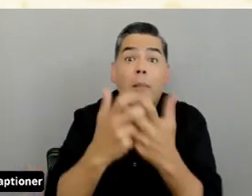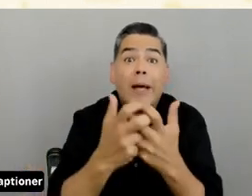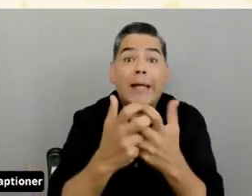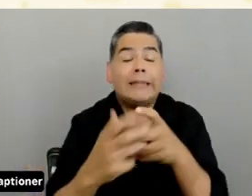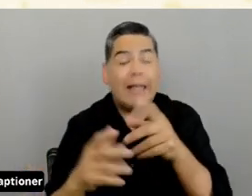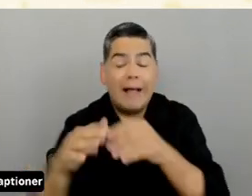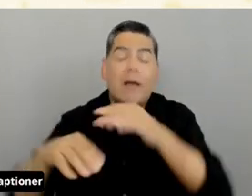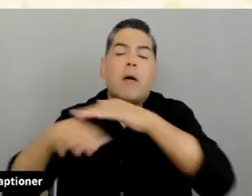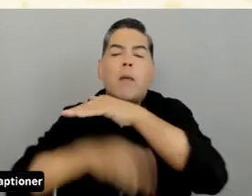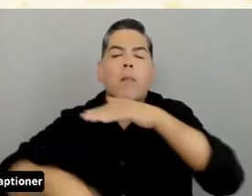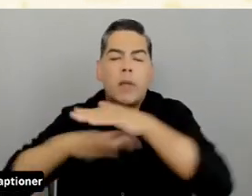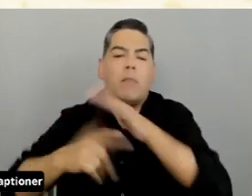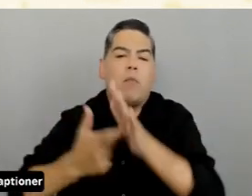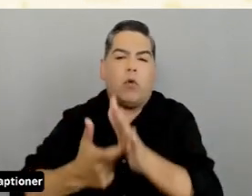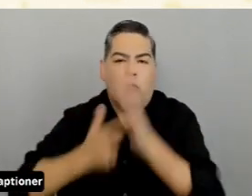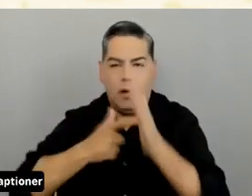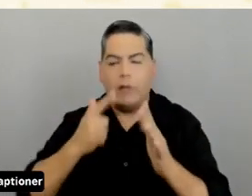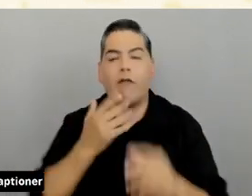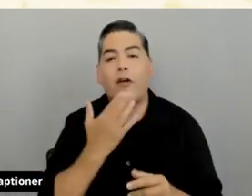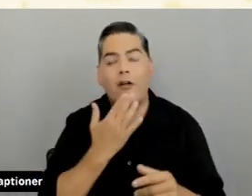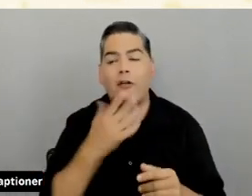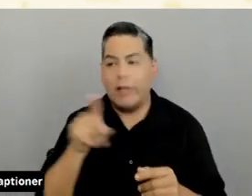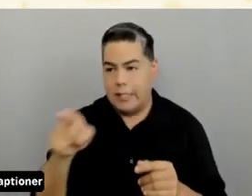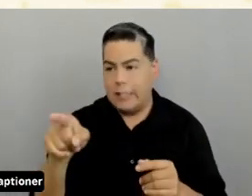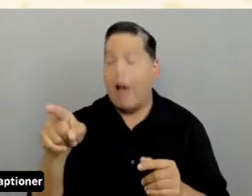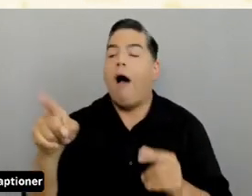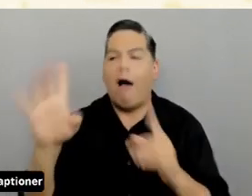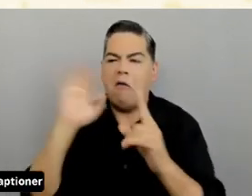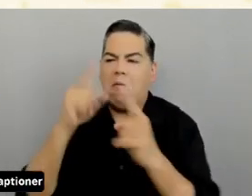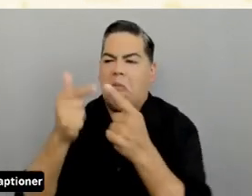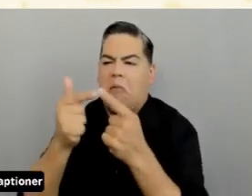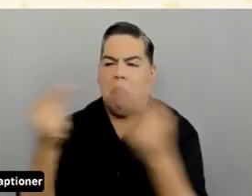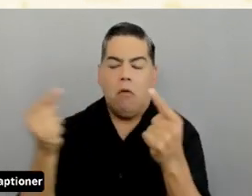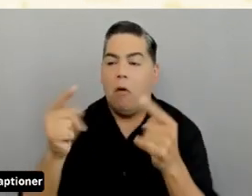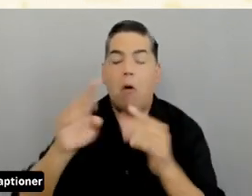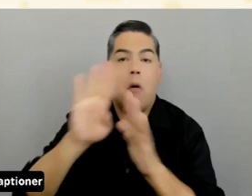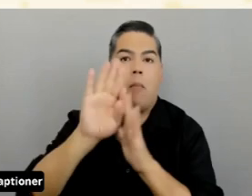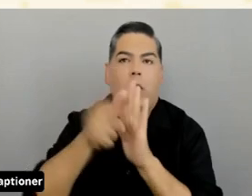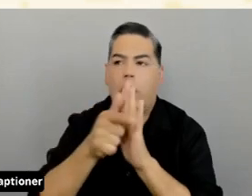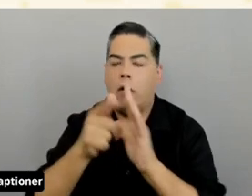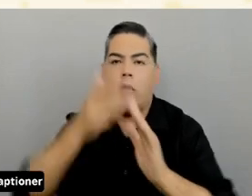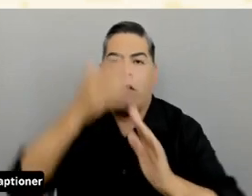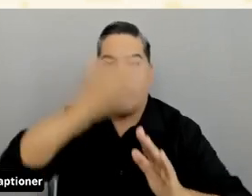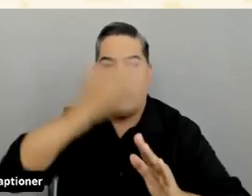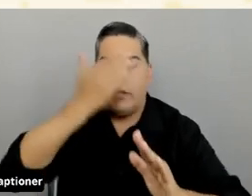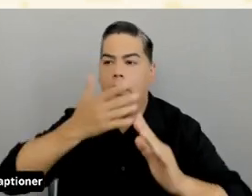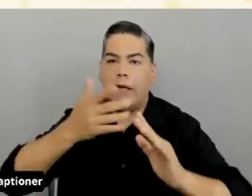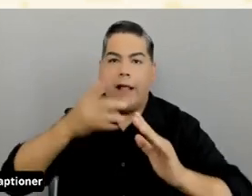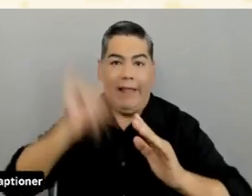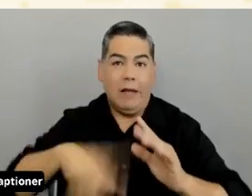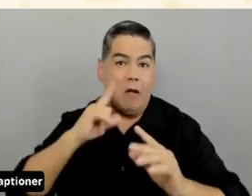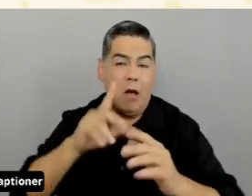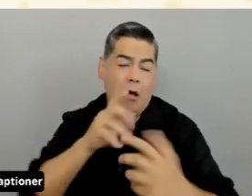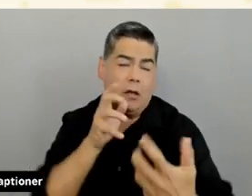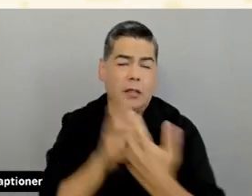in terms of colors, contrast, background, foreground regarding the Web Content Accessibility guidelines,